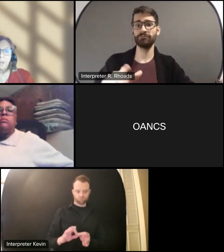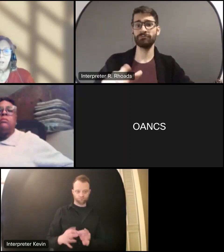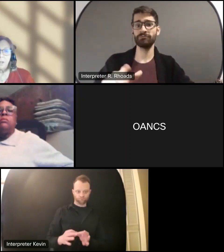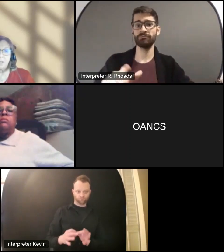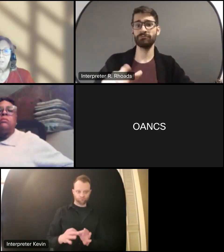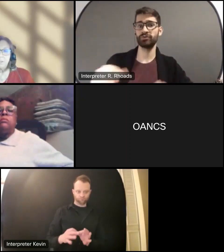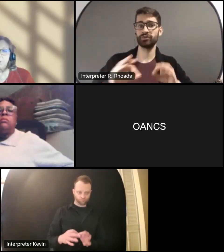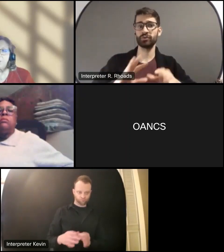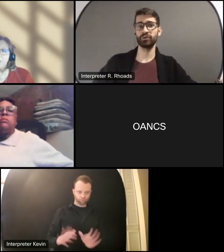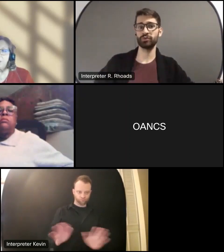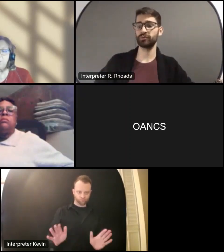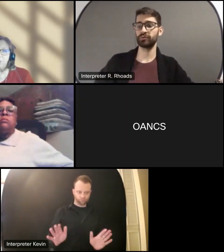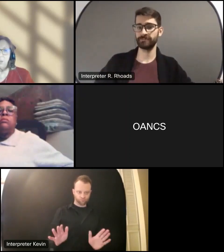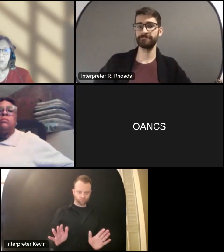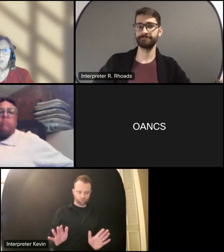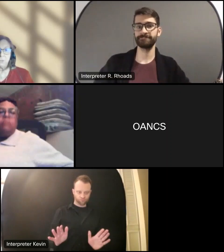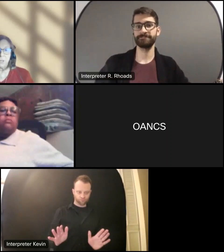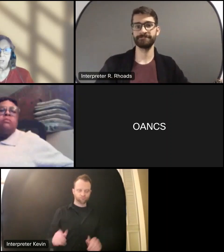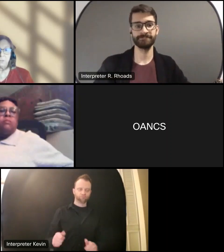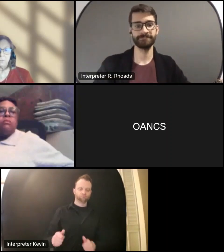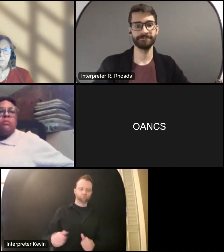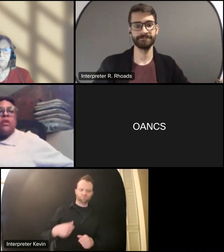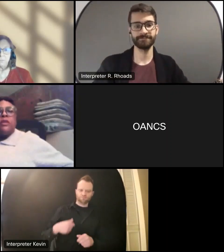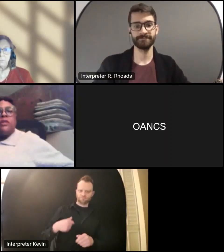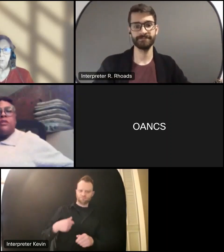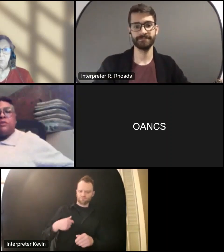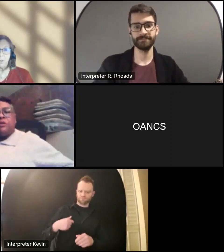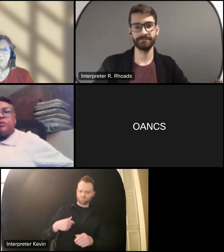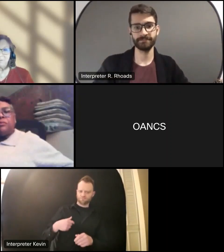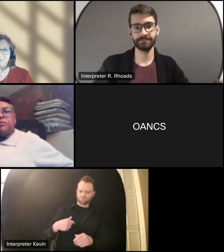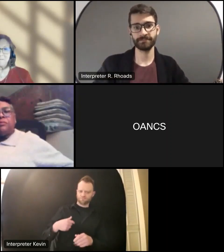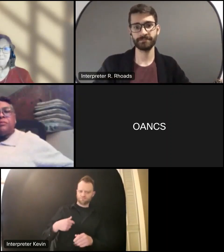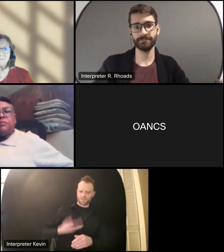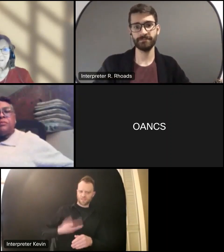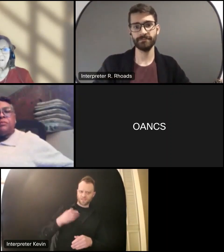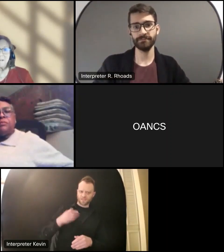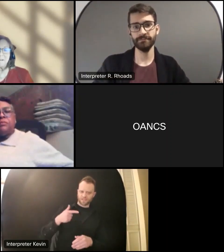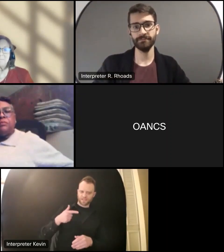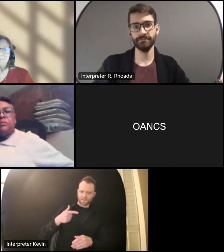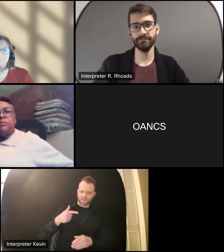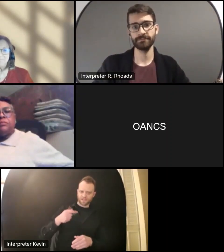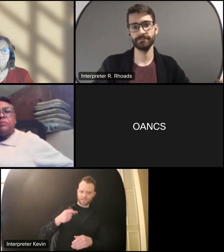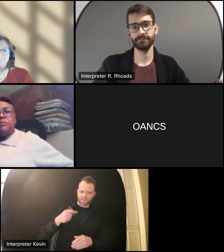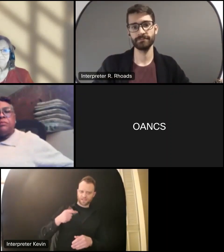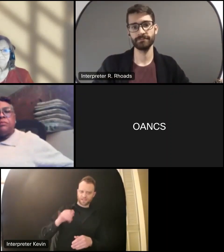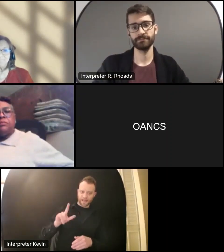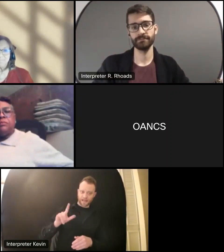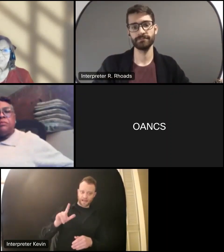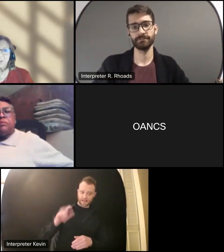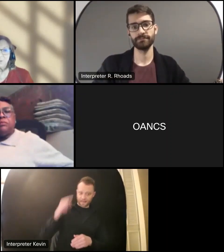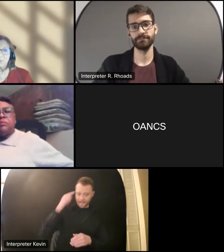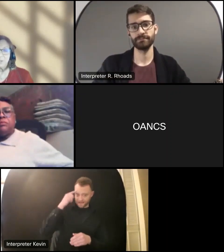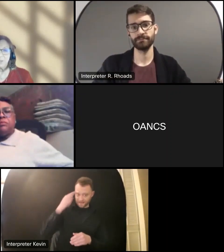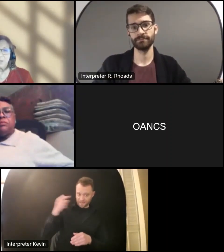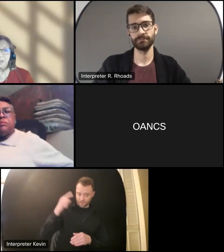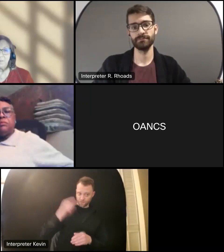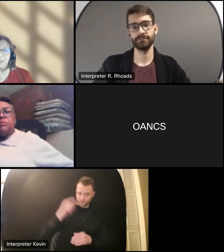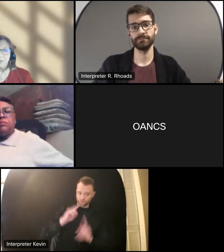(Fast) No, I think you answered that pretty well. So I don't really think I have